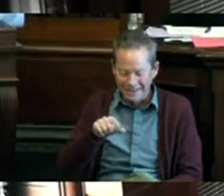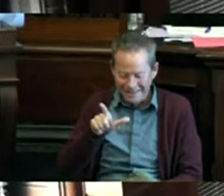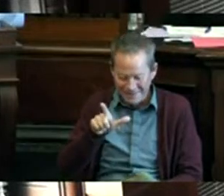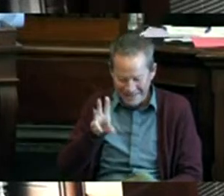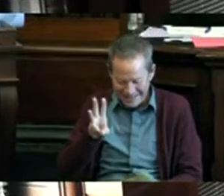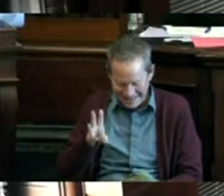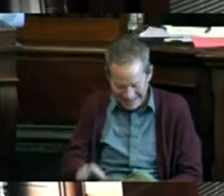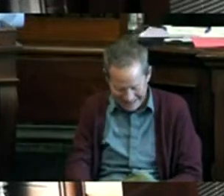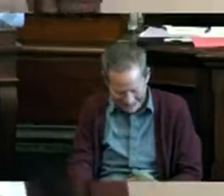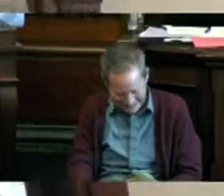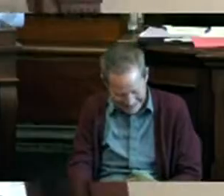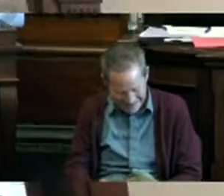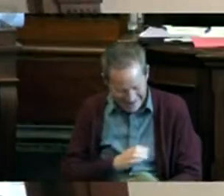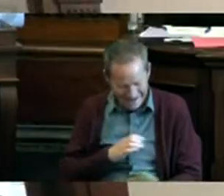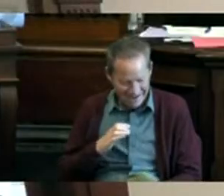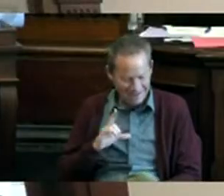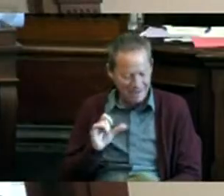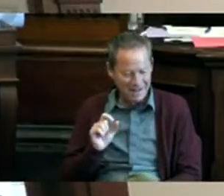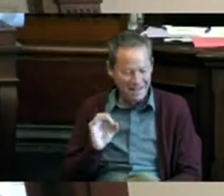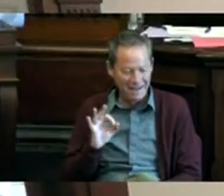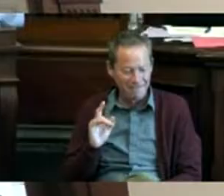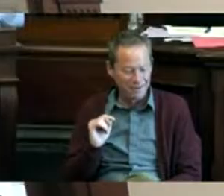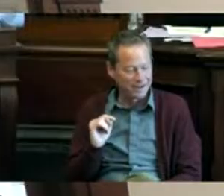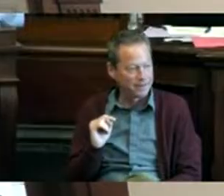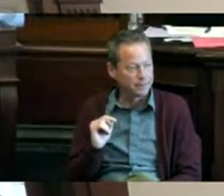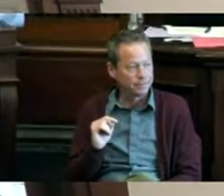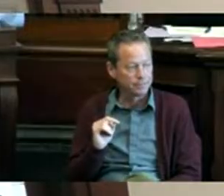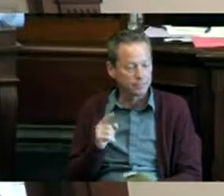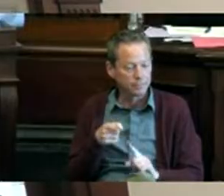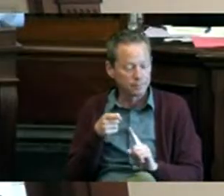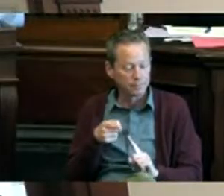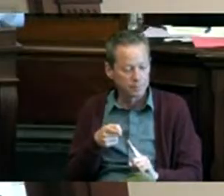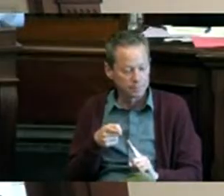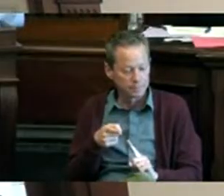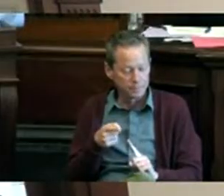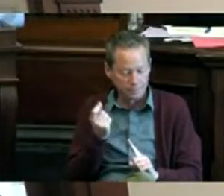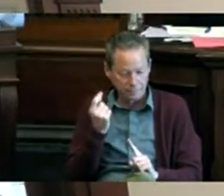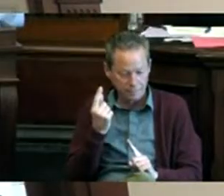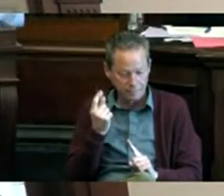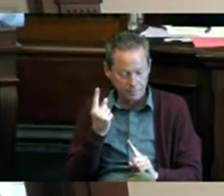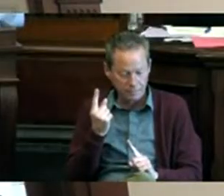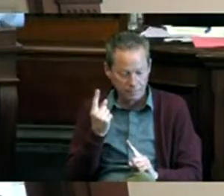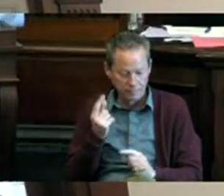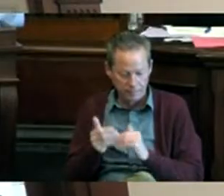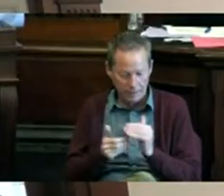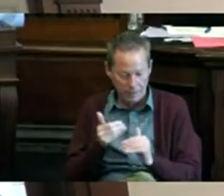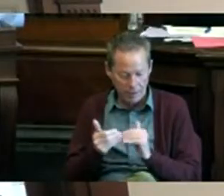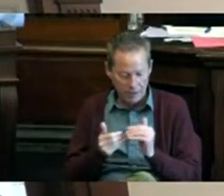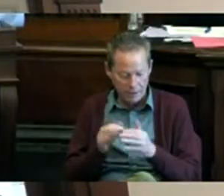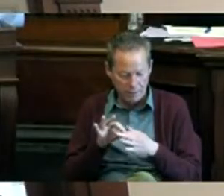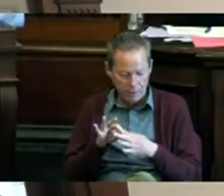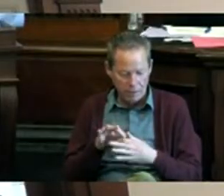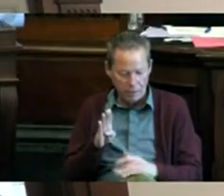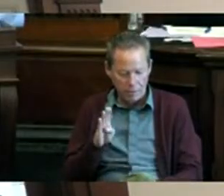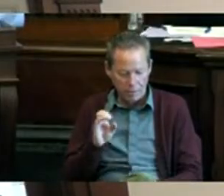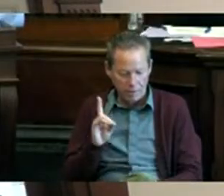bonding in 2026. Got it. Councilmember Lightfoot. Yeah.